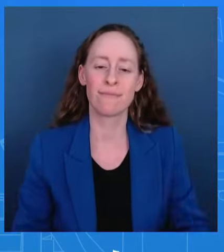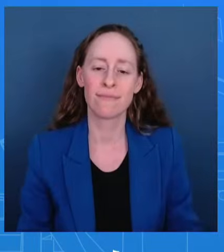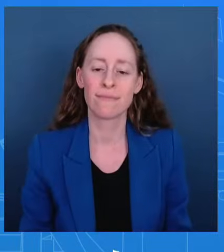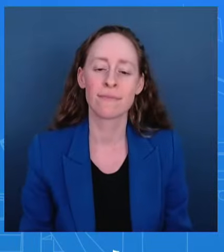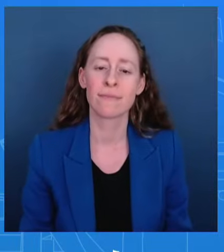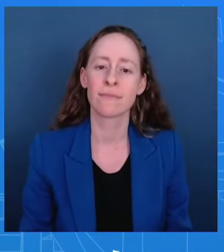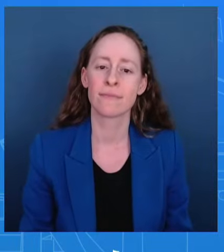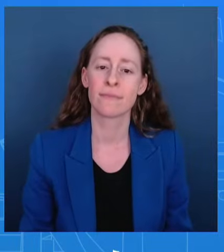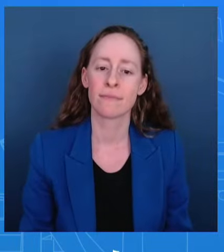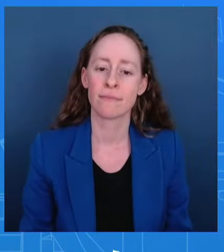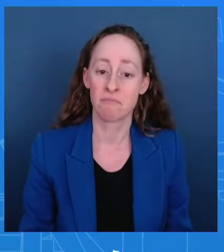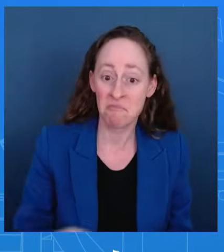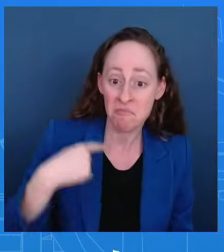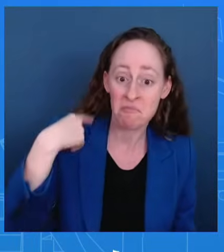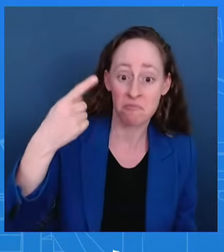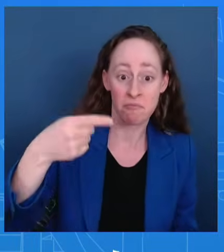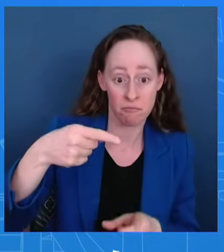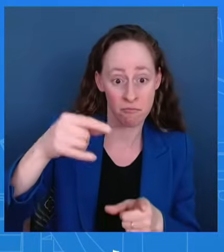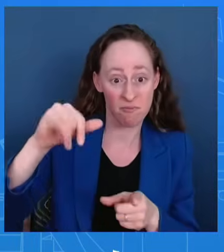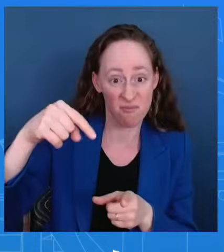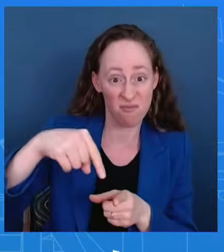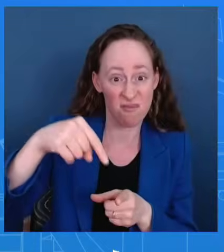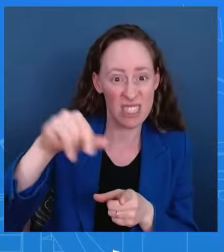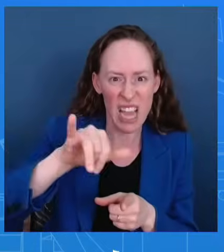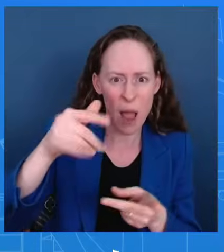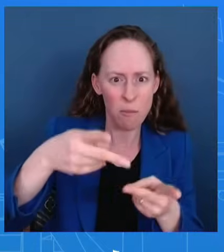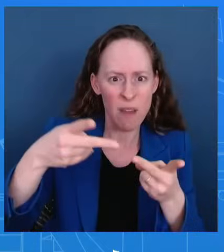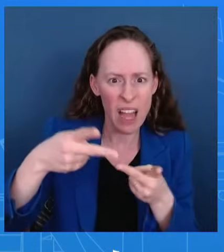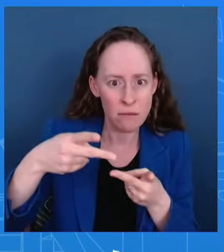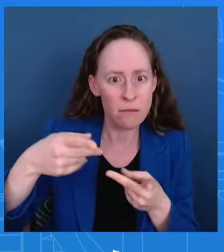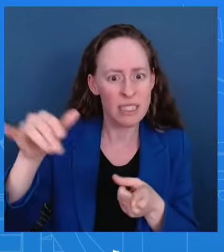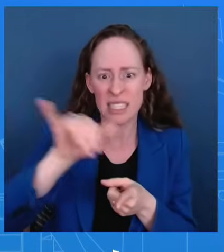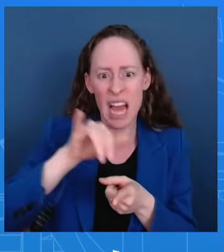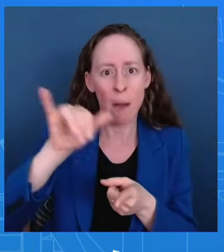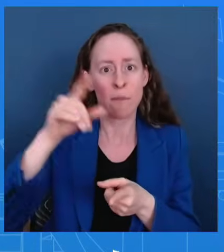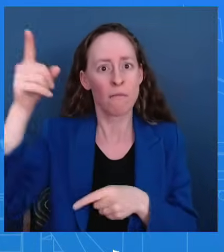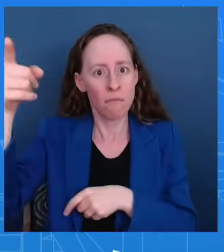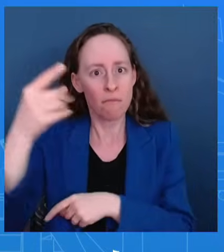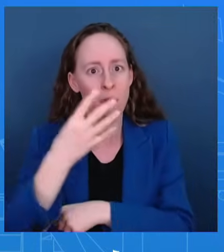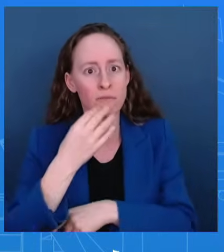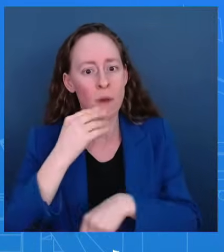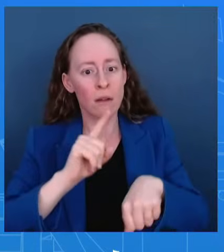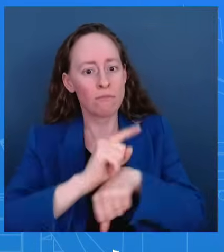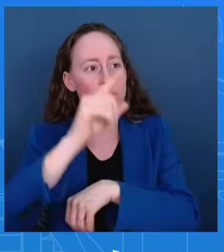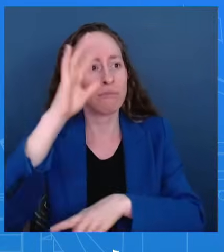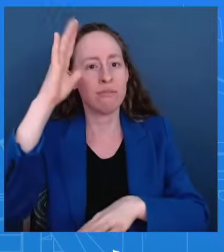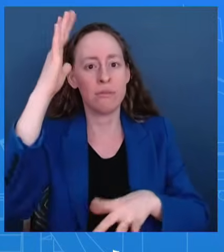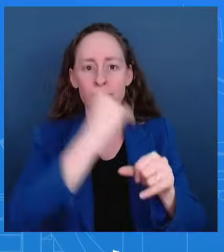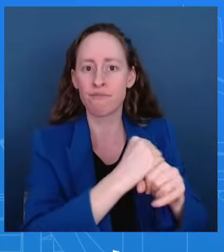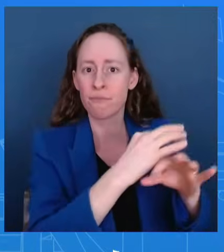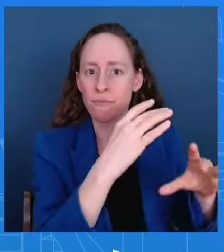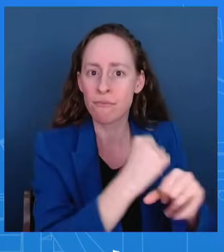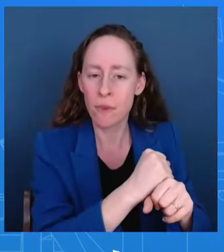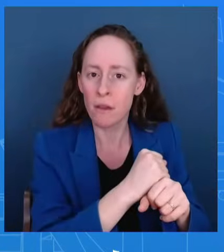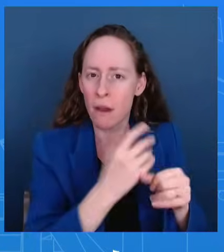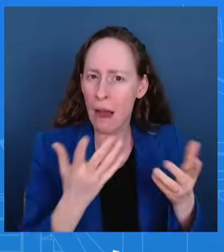What is the administration trying to do to prevent and deter an attack from happening again? And -- and what efforts are being done to --